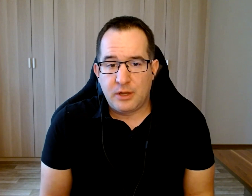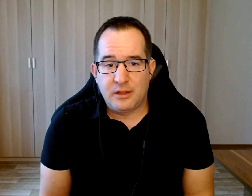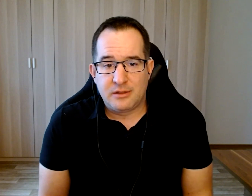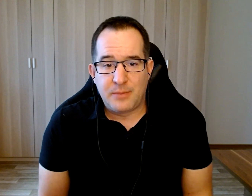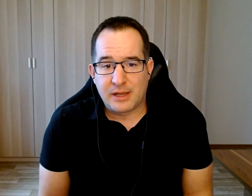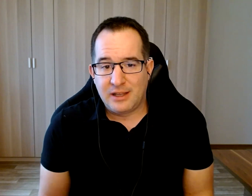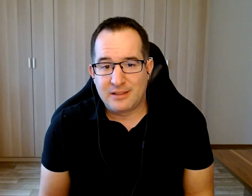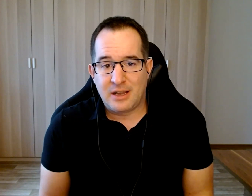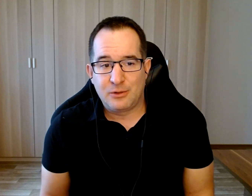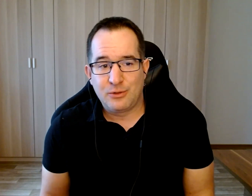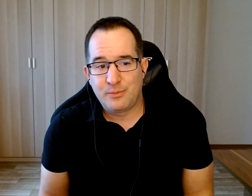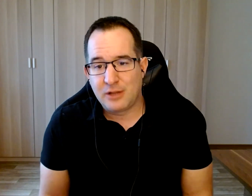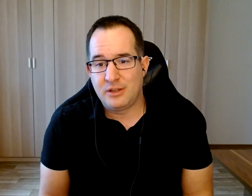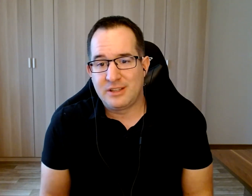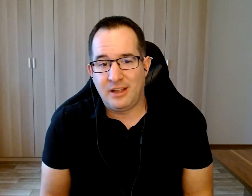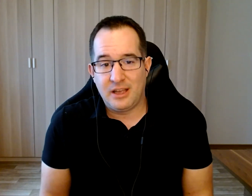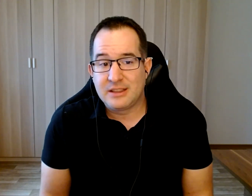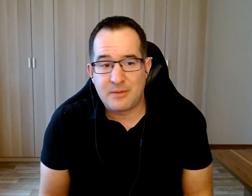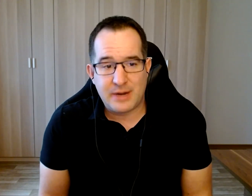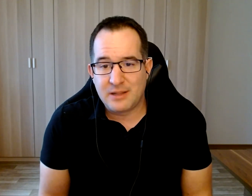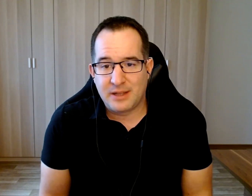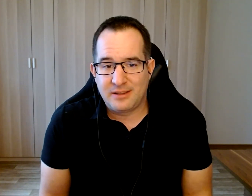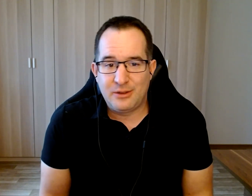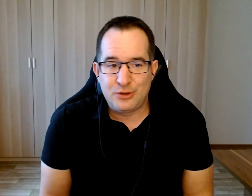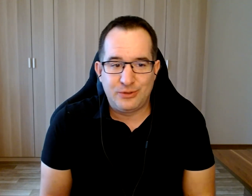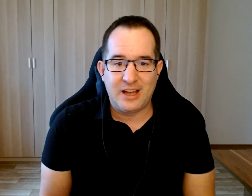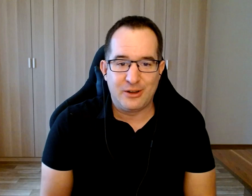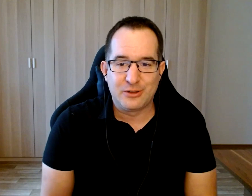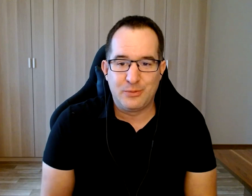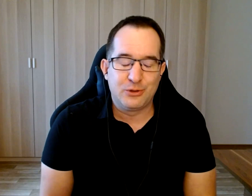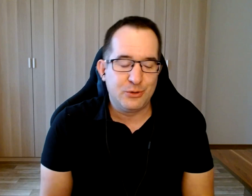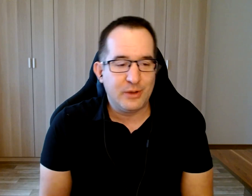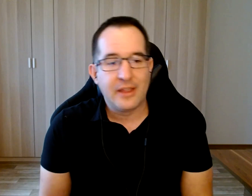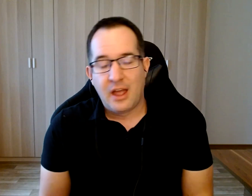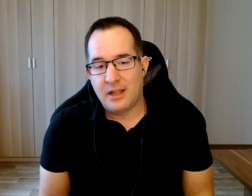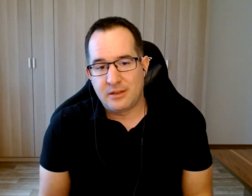They typically try to speak to interpreters, but you are not supposed to do that.